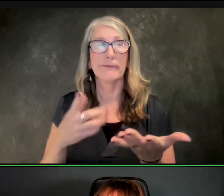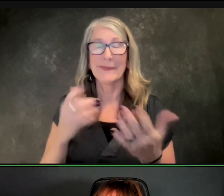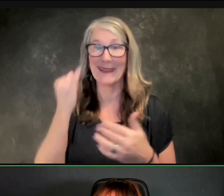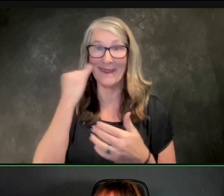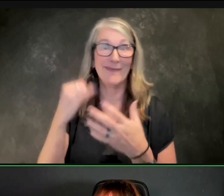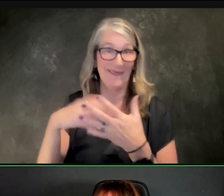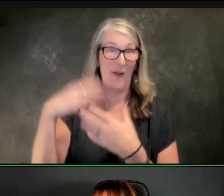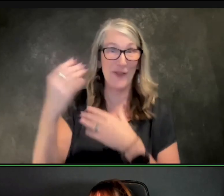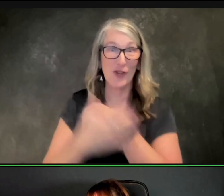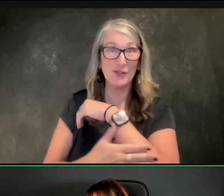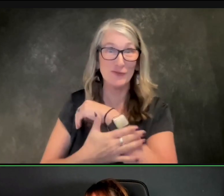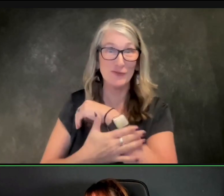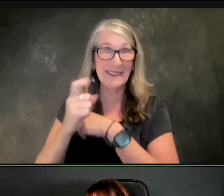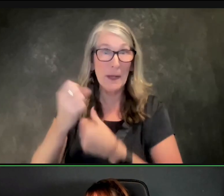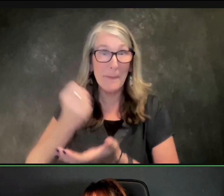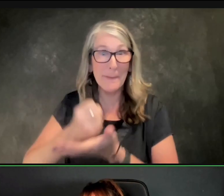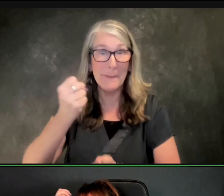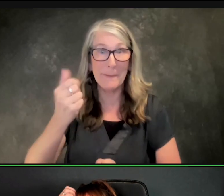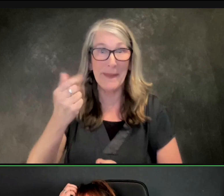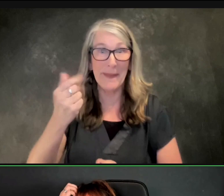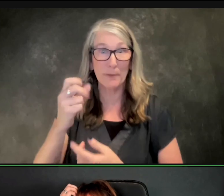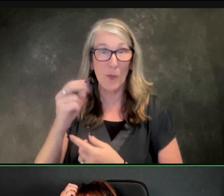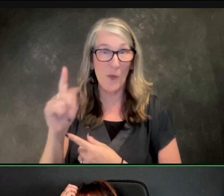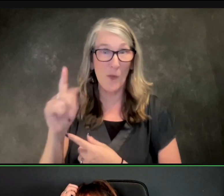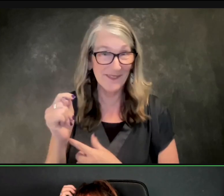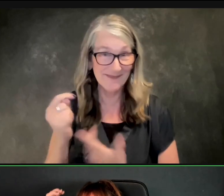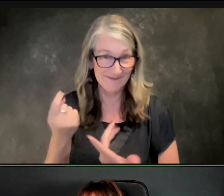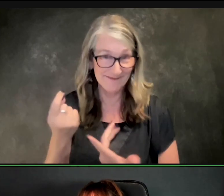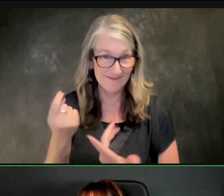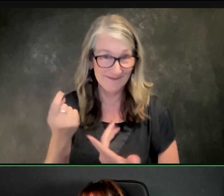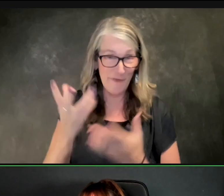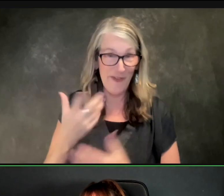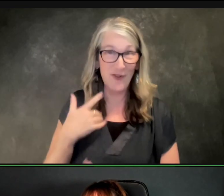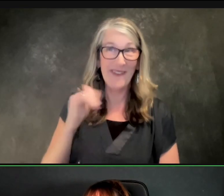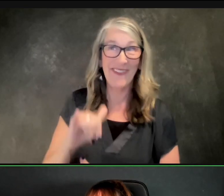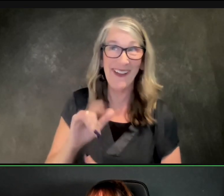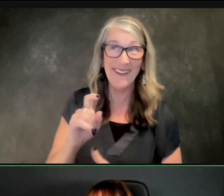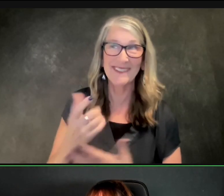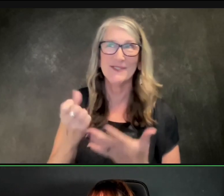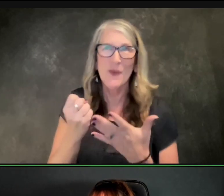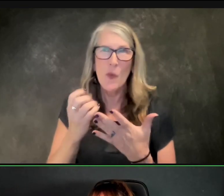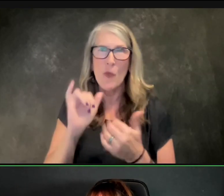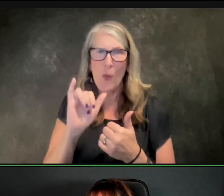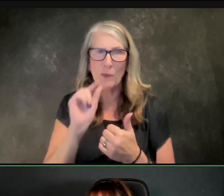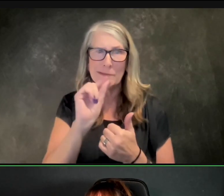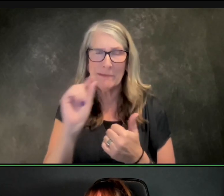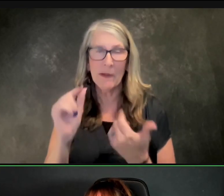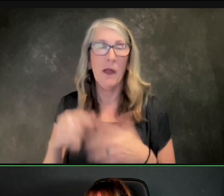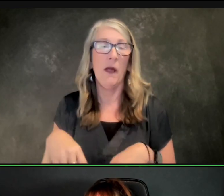for service providers. And you want to make sure the service providers, if they're from a different state, follow whatever